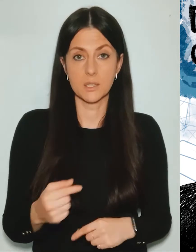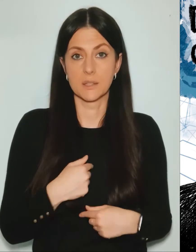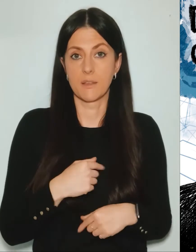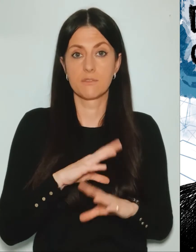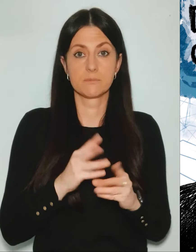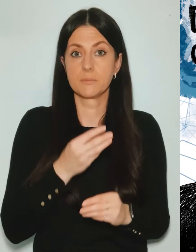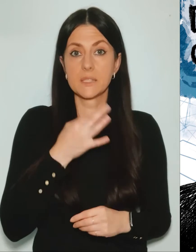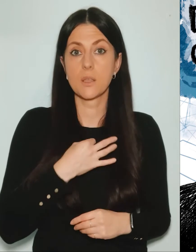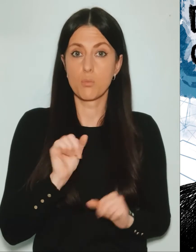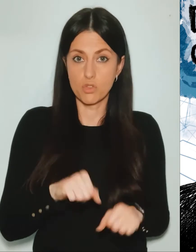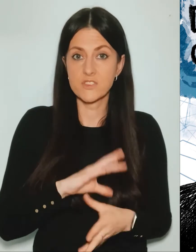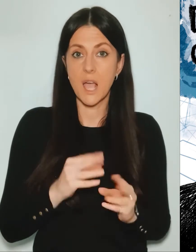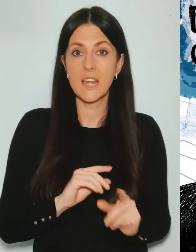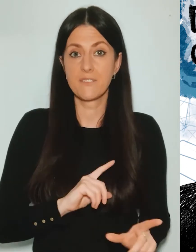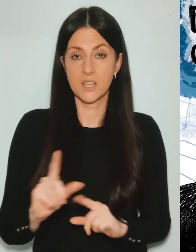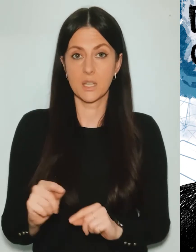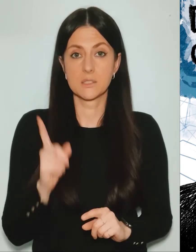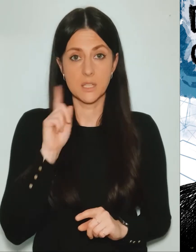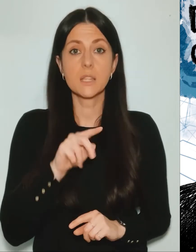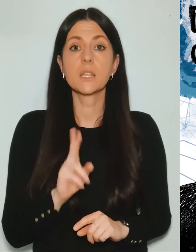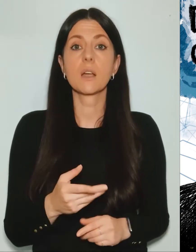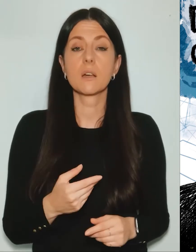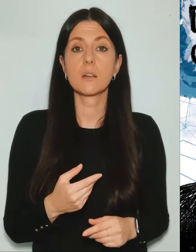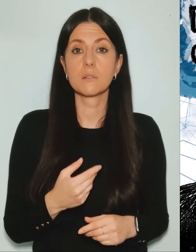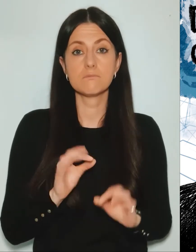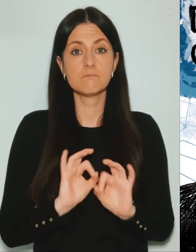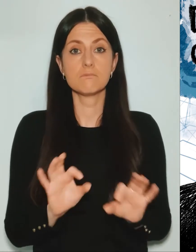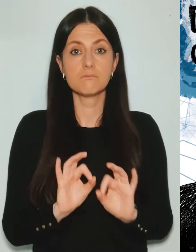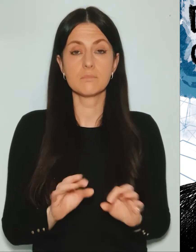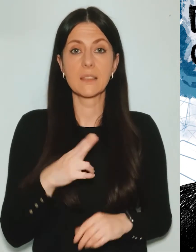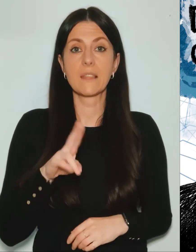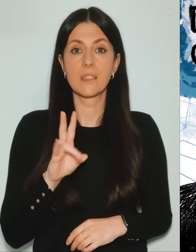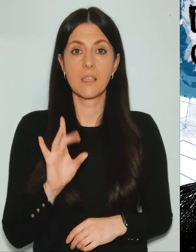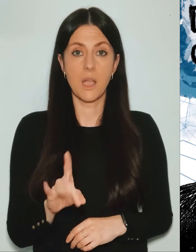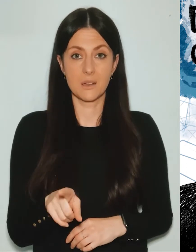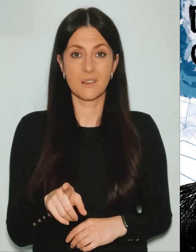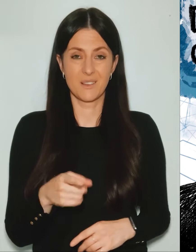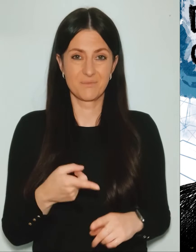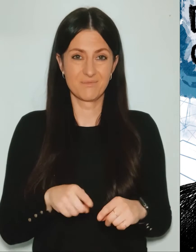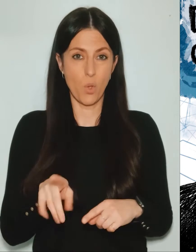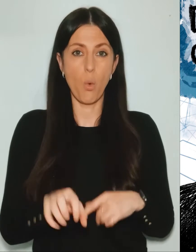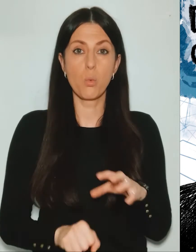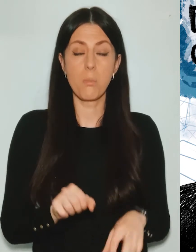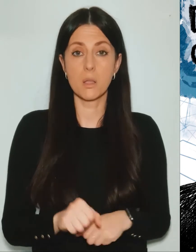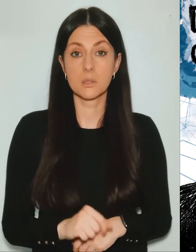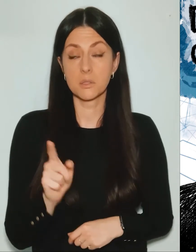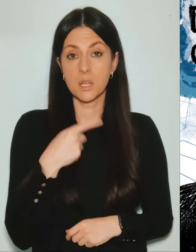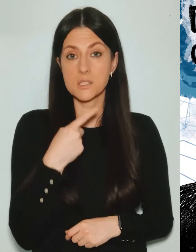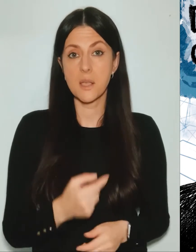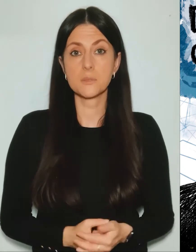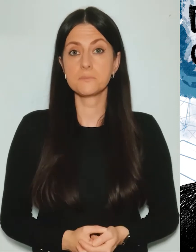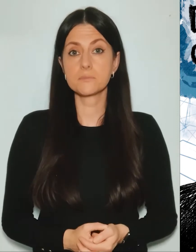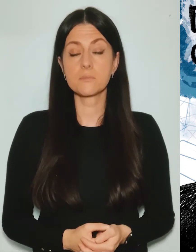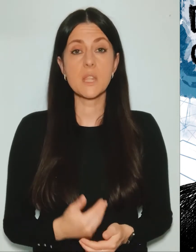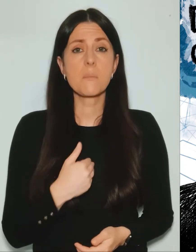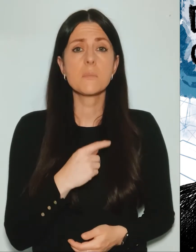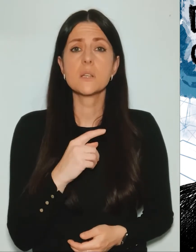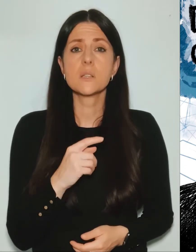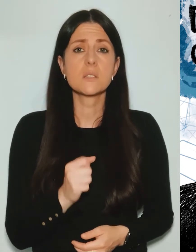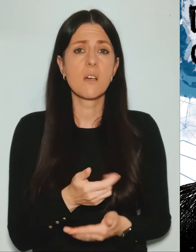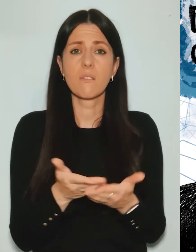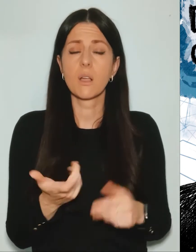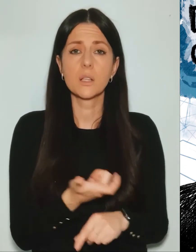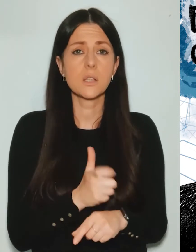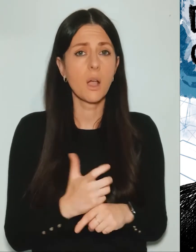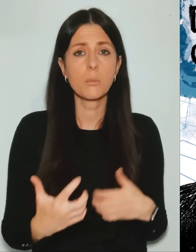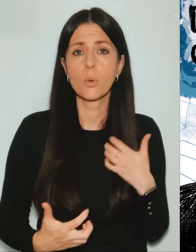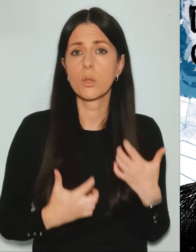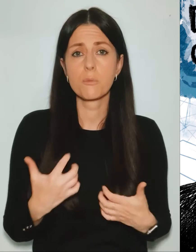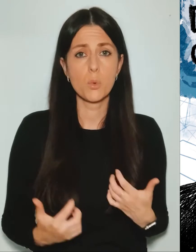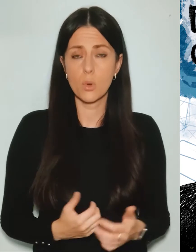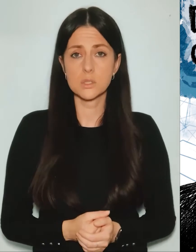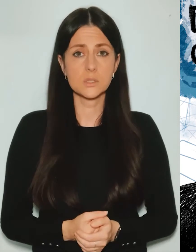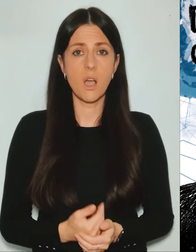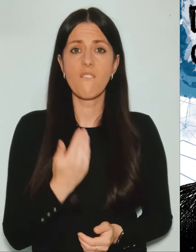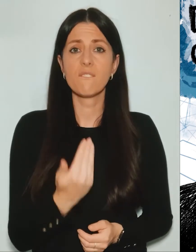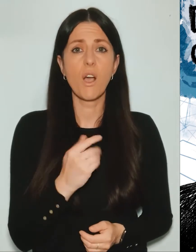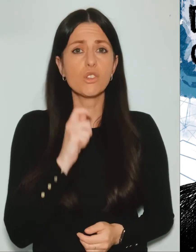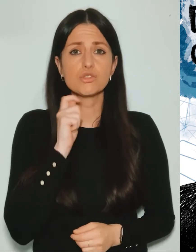You know how the DNR-people explained it to us, the occupiers? They said, "We are so afraid for you, because your Nazis, they will shoot at you,